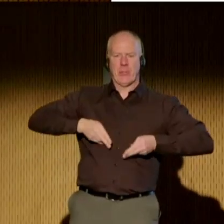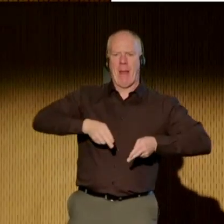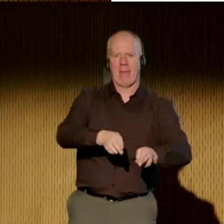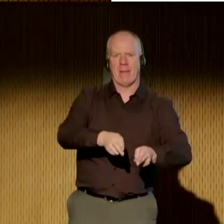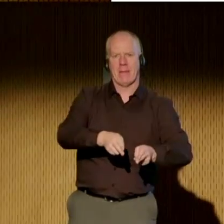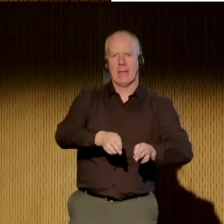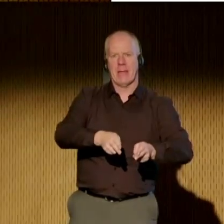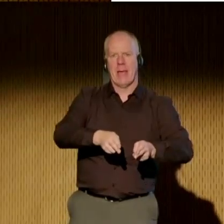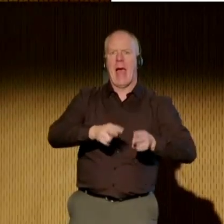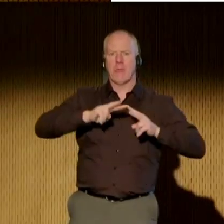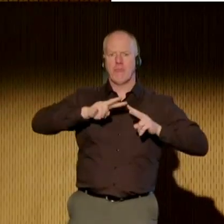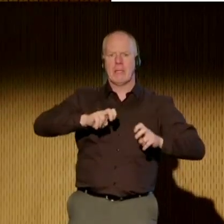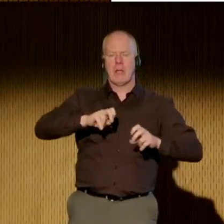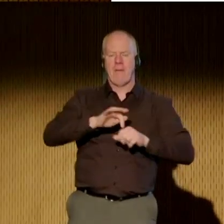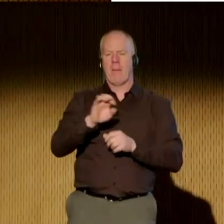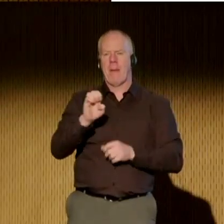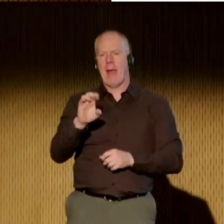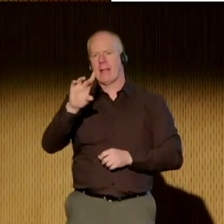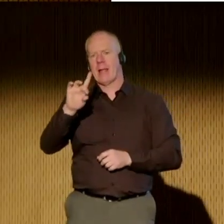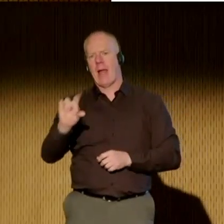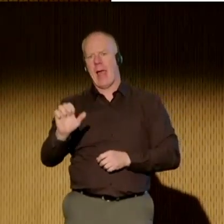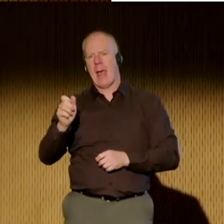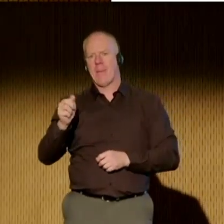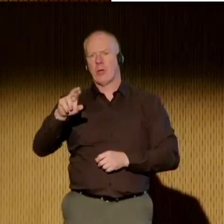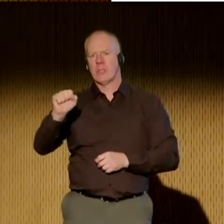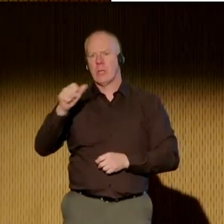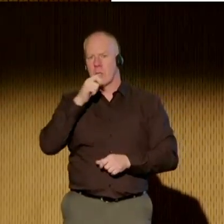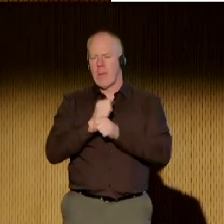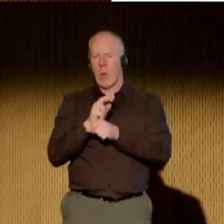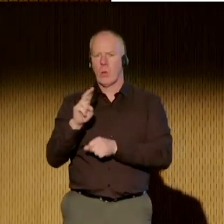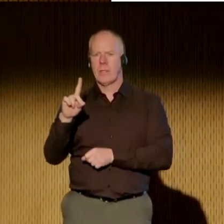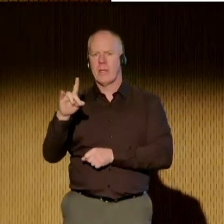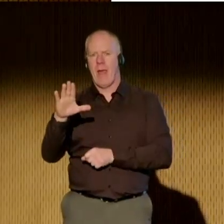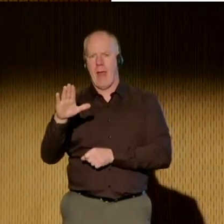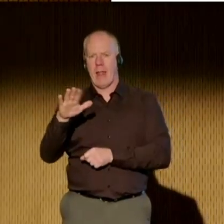research of Elke Emmers on UDL and learning environments are coming together. And the